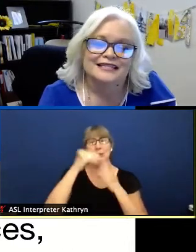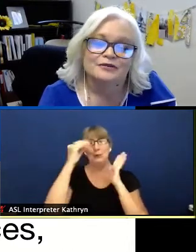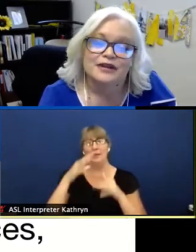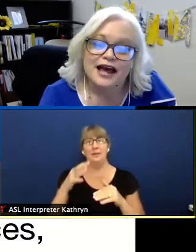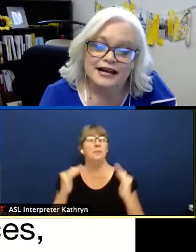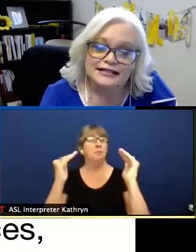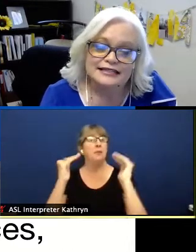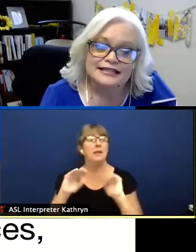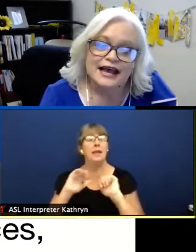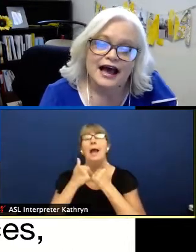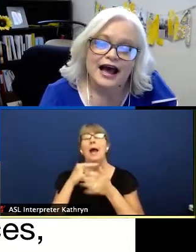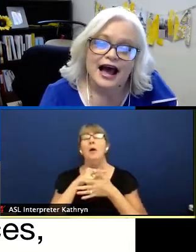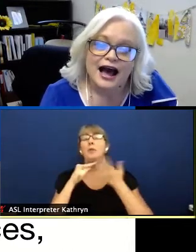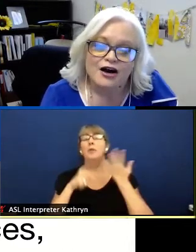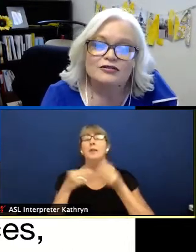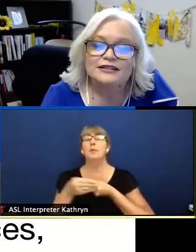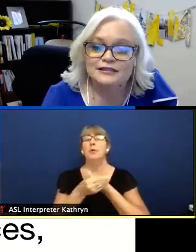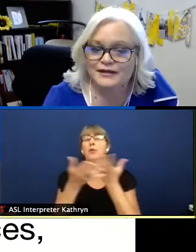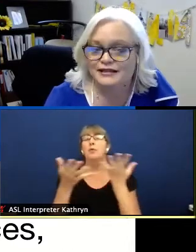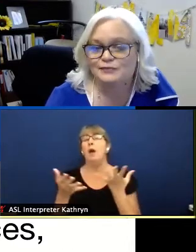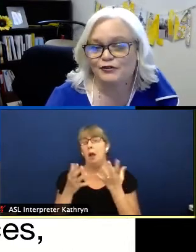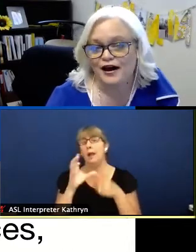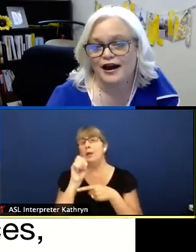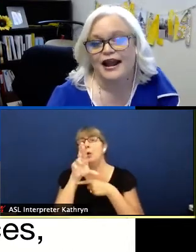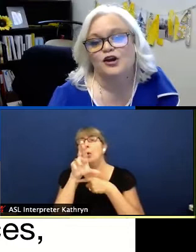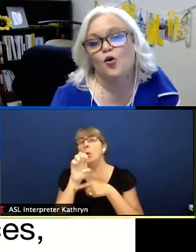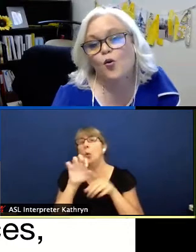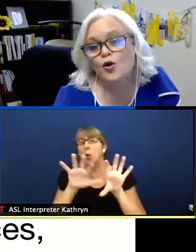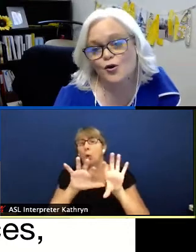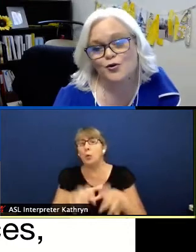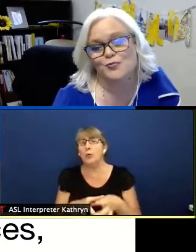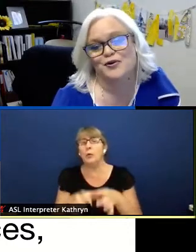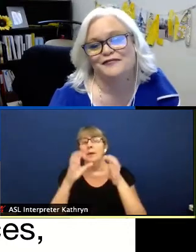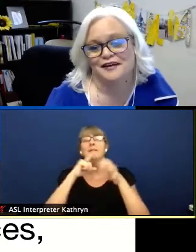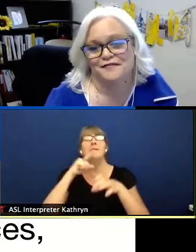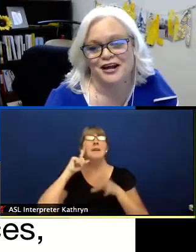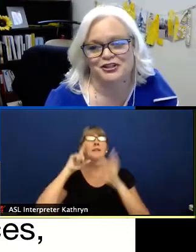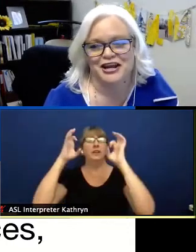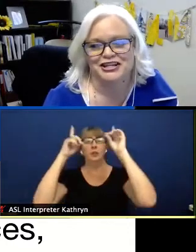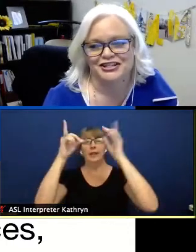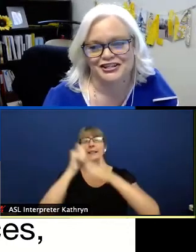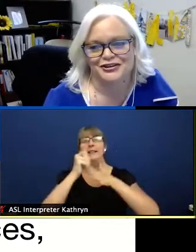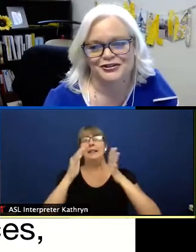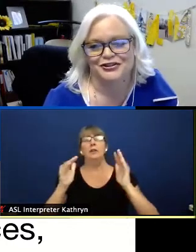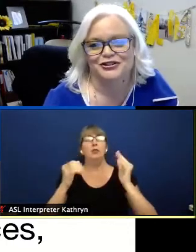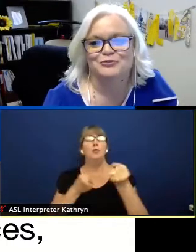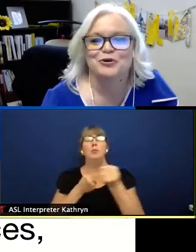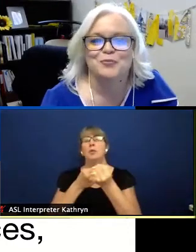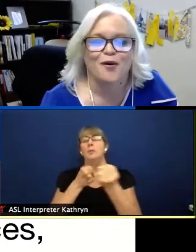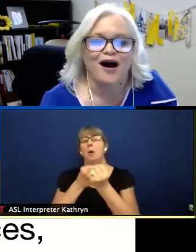So next, how does these provide a core group of deaf education leaders to promote